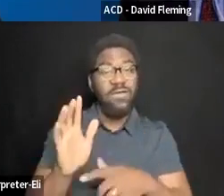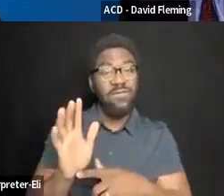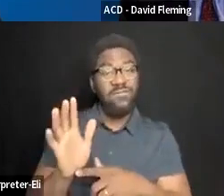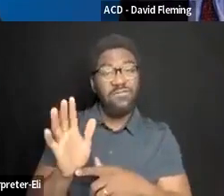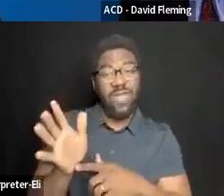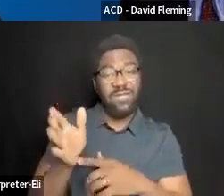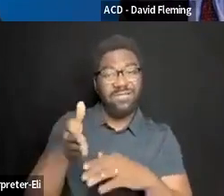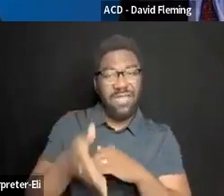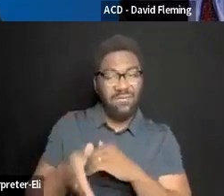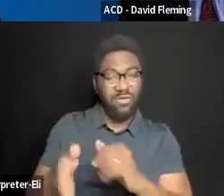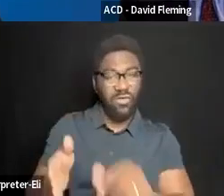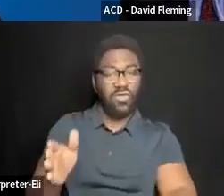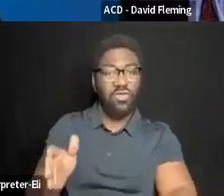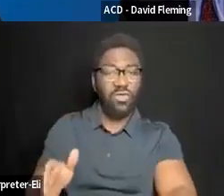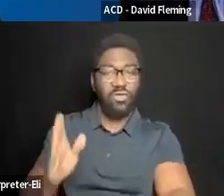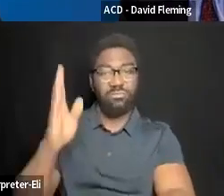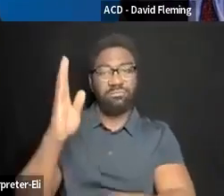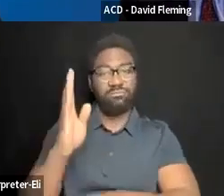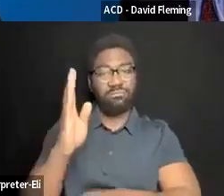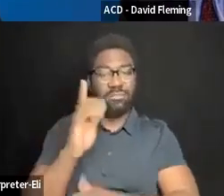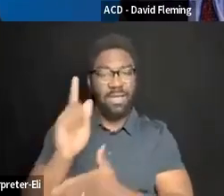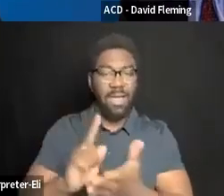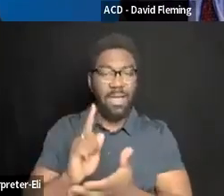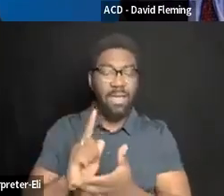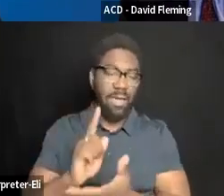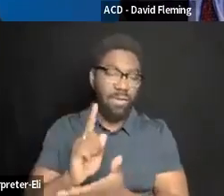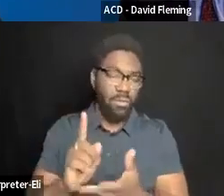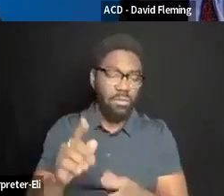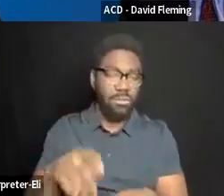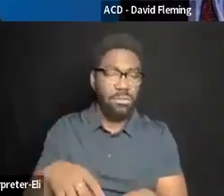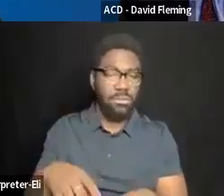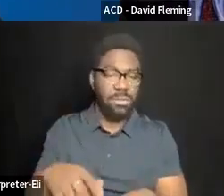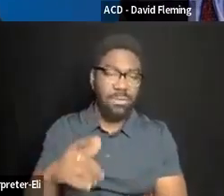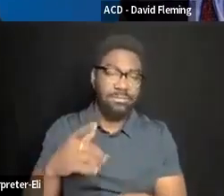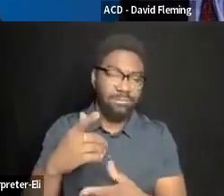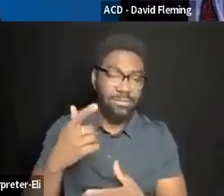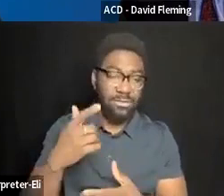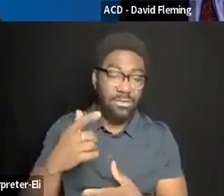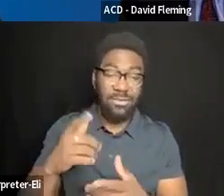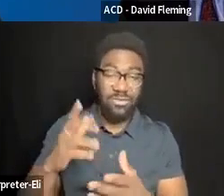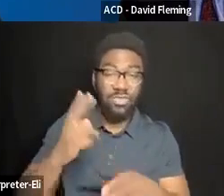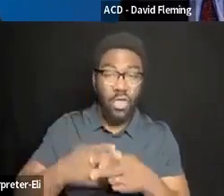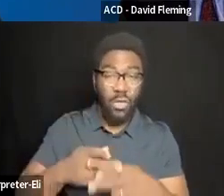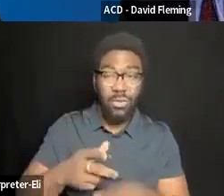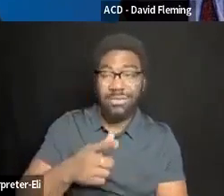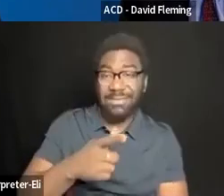This is labeled lunch break, which is applicable for those of you on the East Coast. Where I am, it's more like a breakfast break,